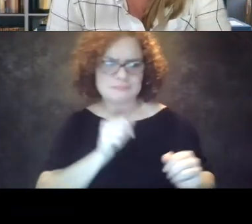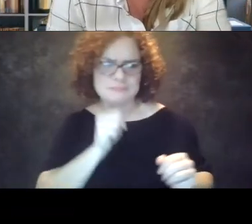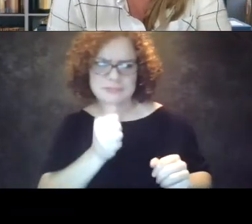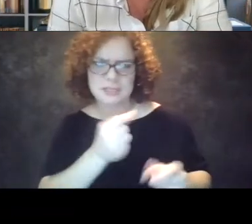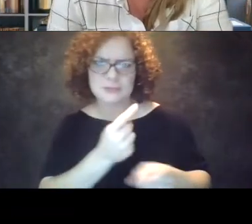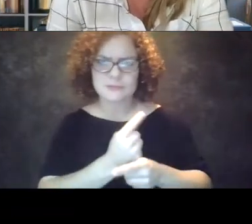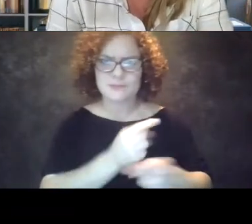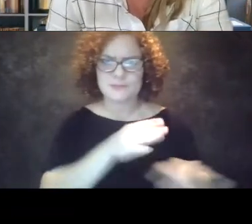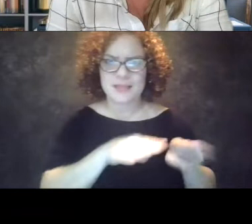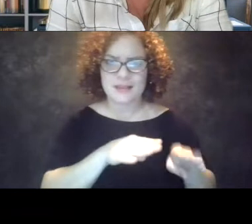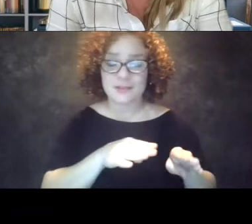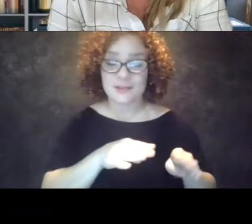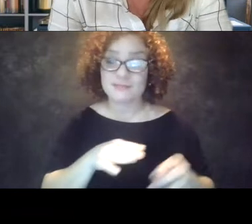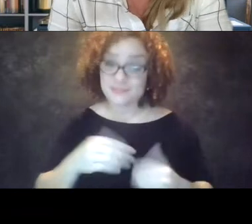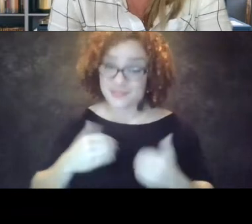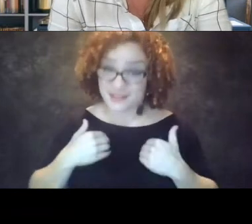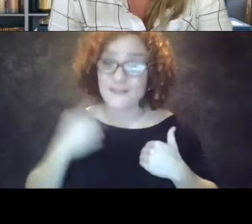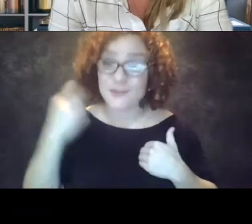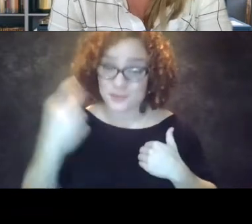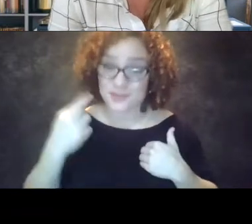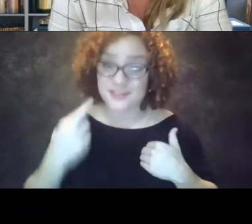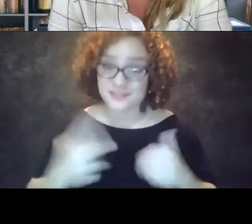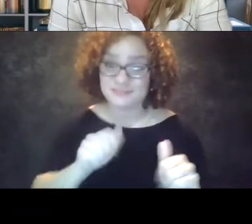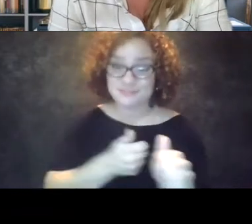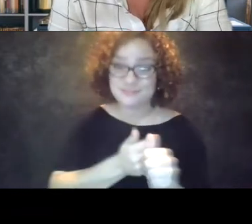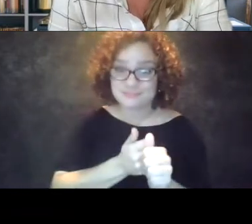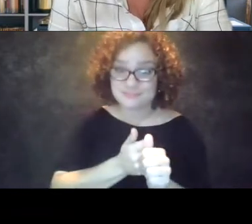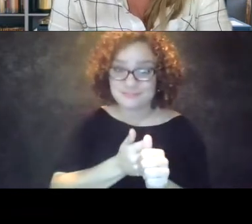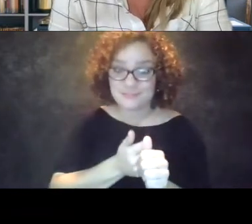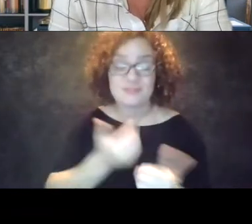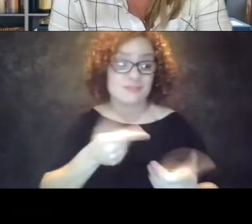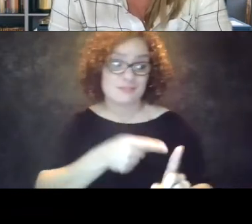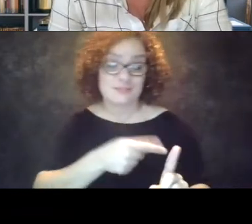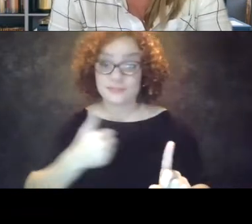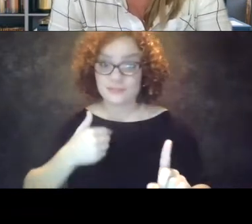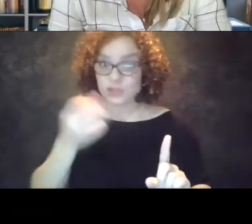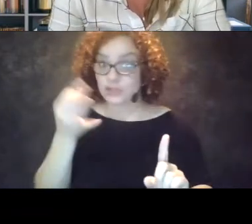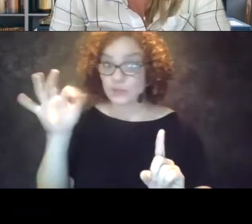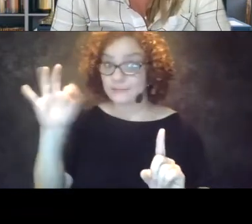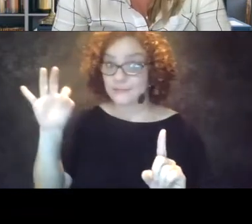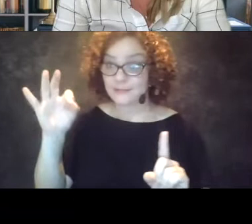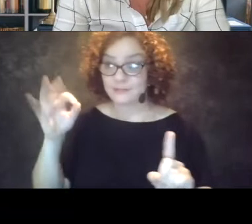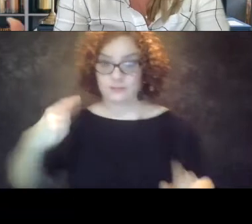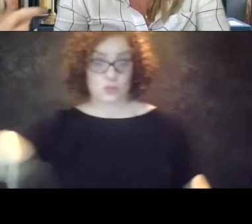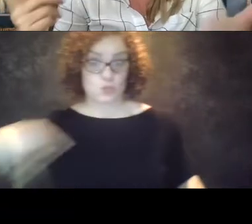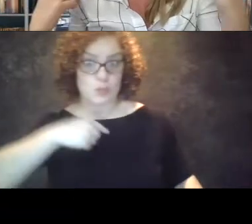to you that they are distracted by something that we're not catching. So it's just so important